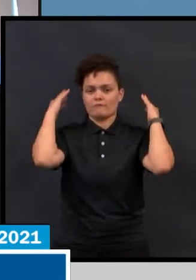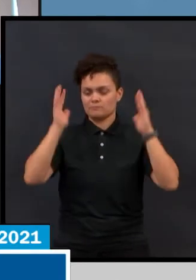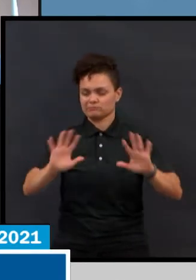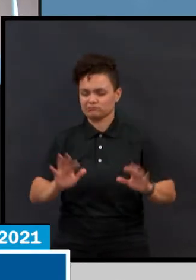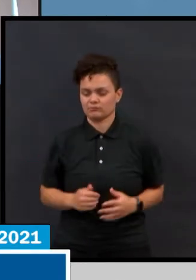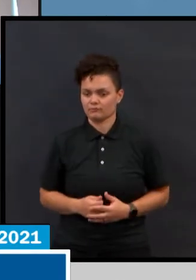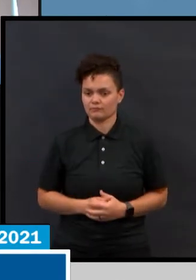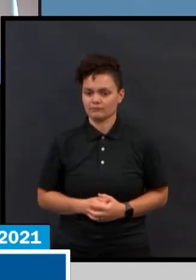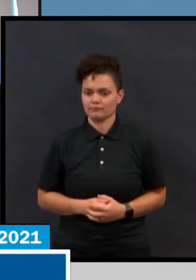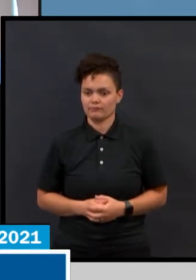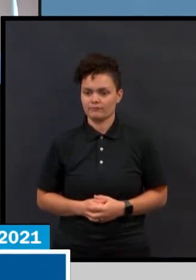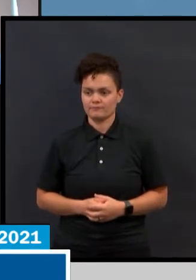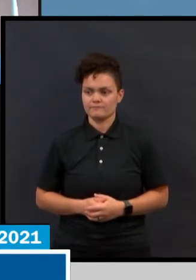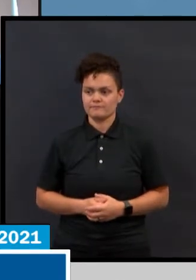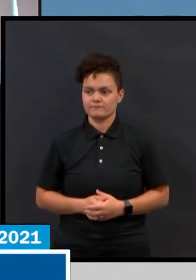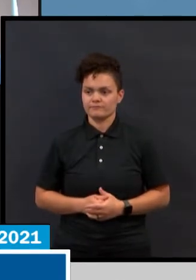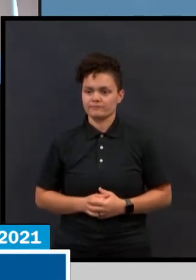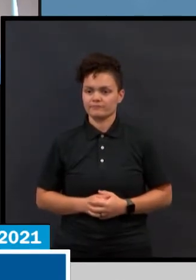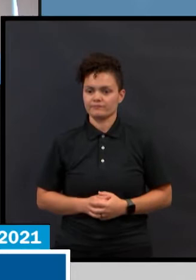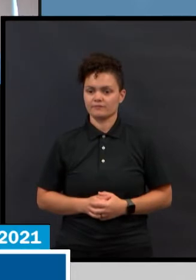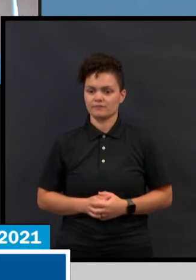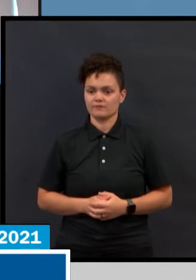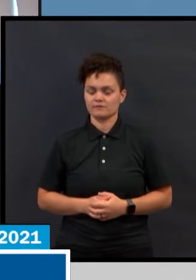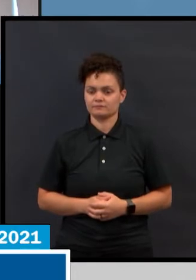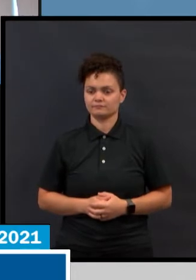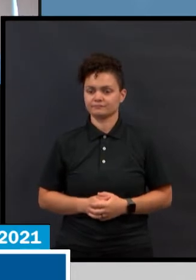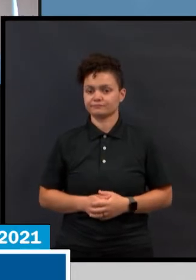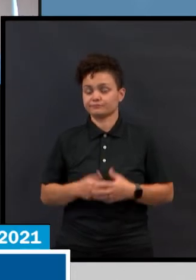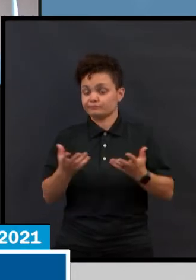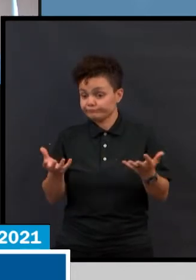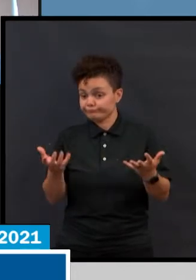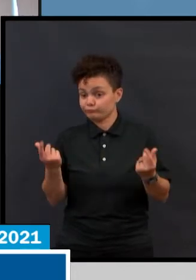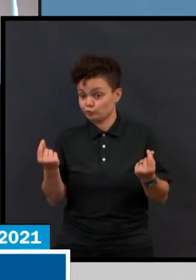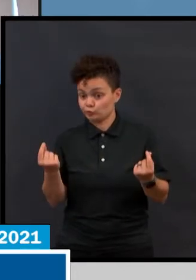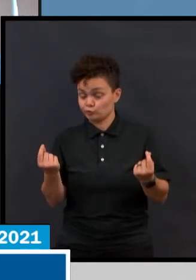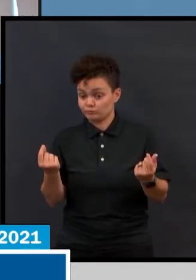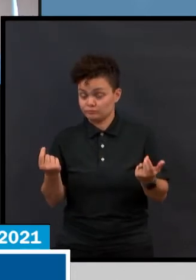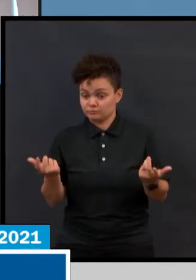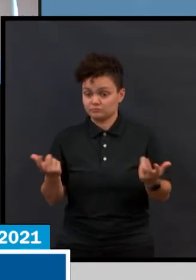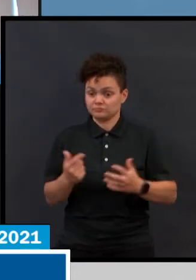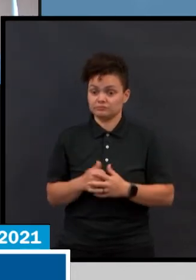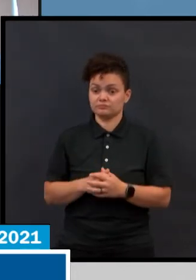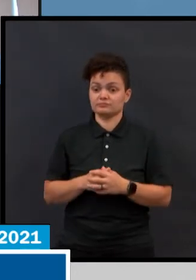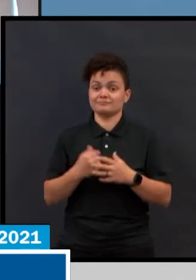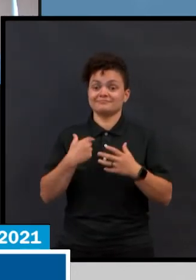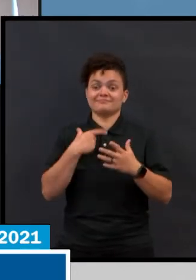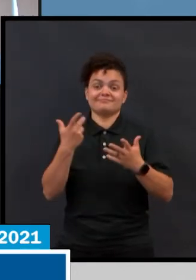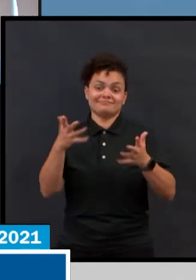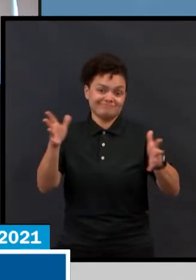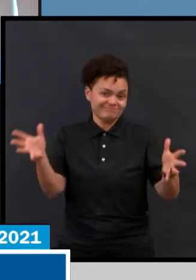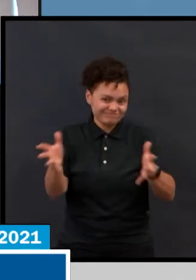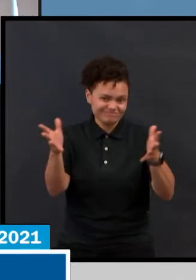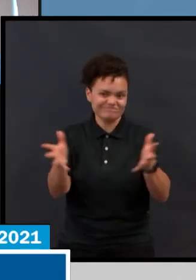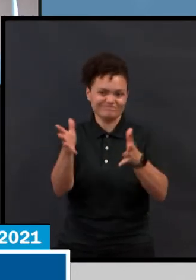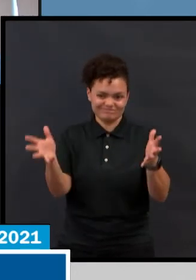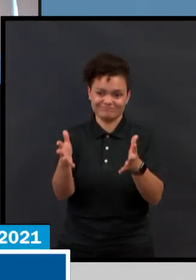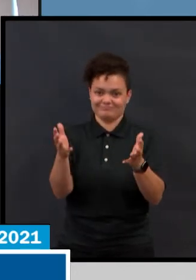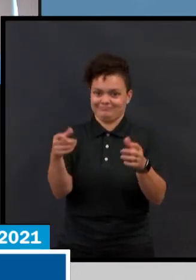so to try to increase our rate of vaccine uptake the mayor just authorized an order from the